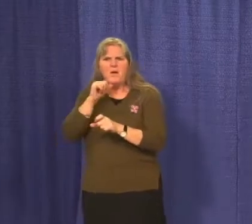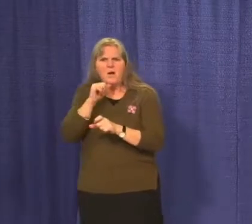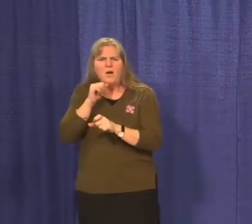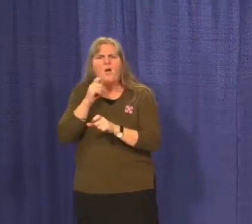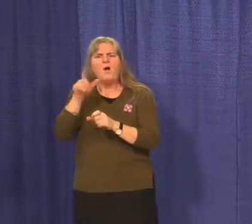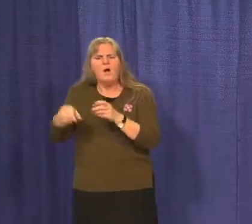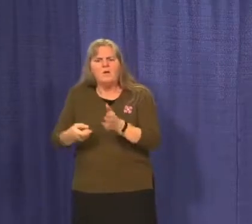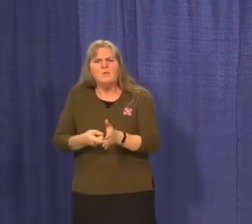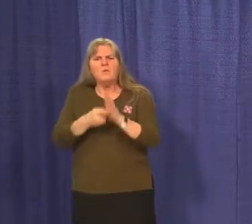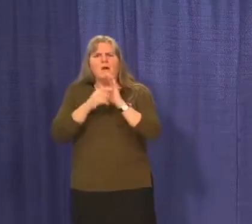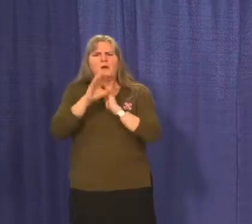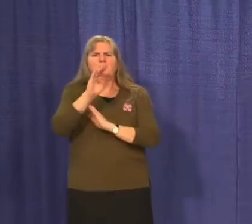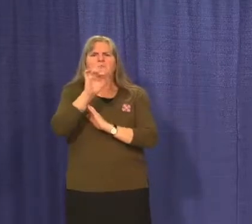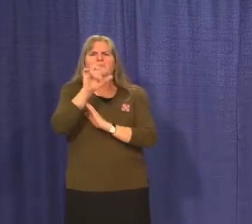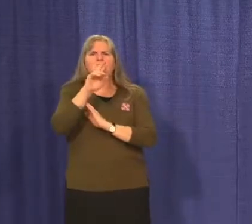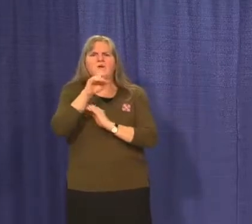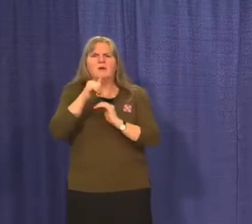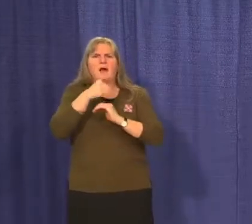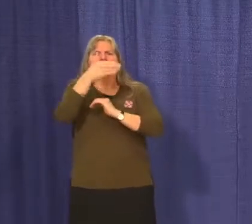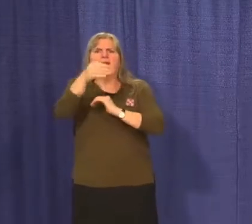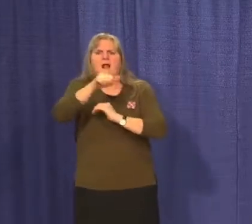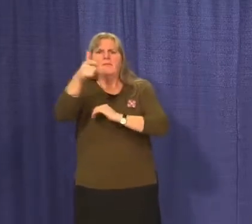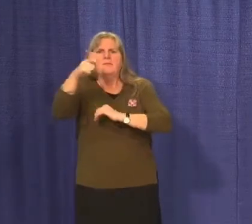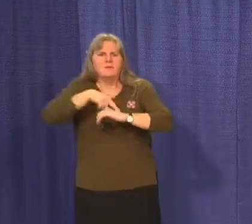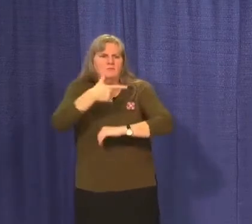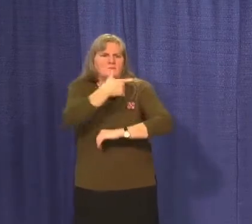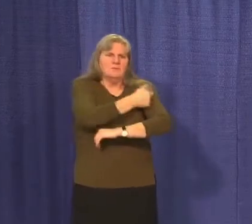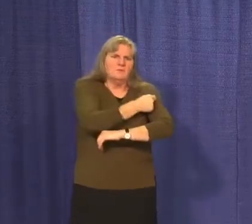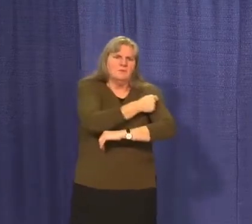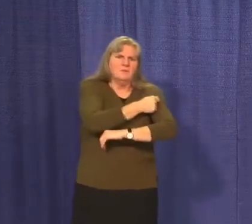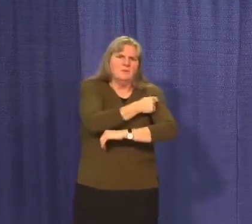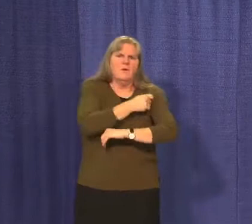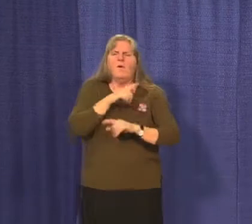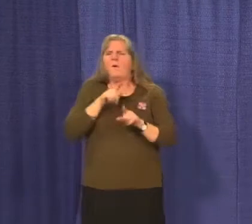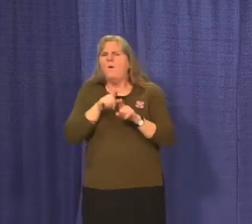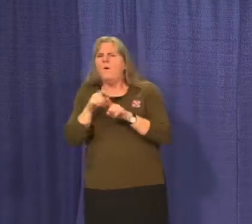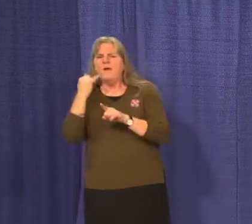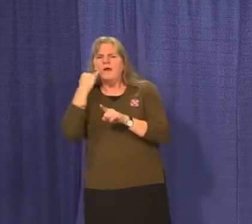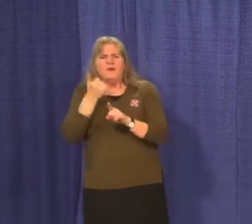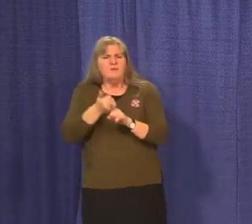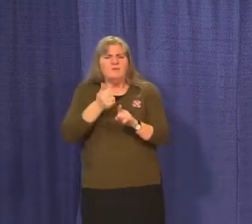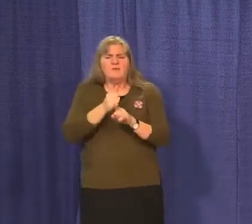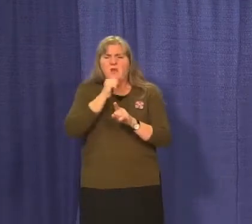required, and how well the vaccine prevents or limits a some dramatic disease and